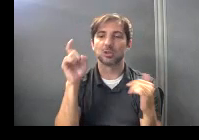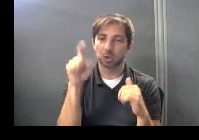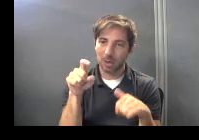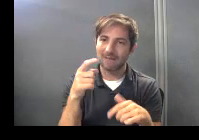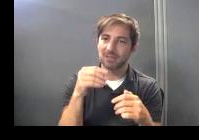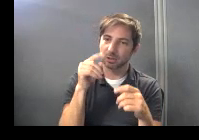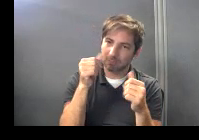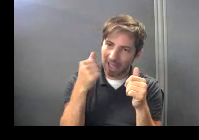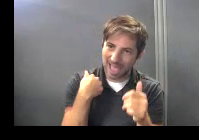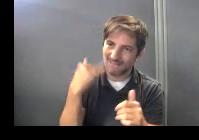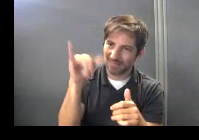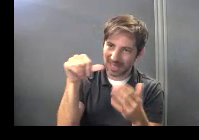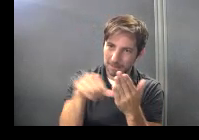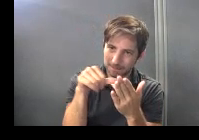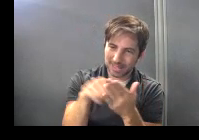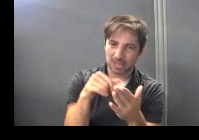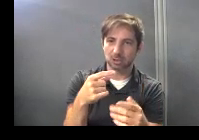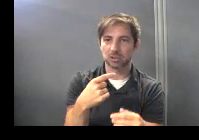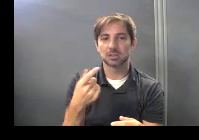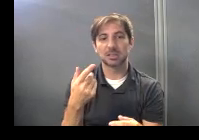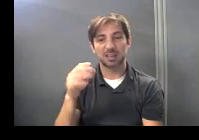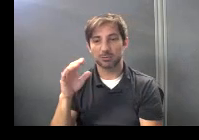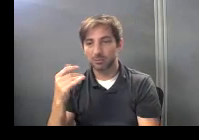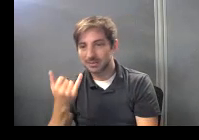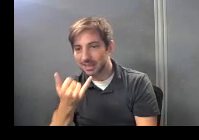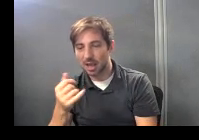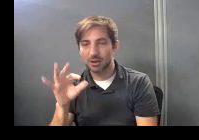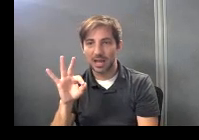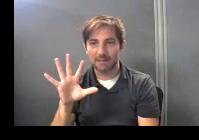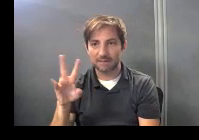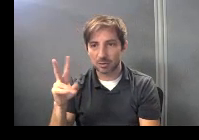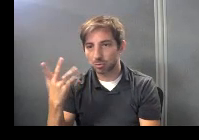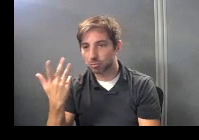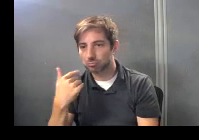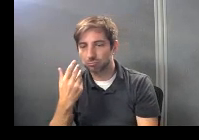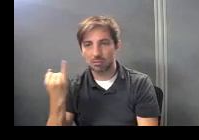52. IS THERE ANYMORE QUESTIONS?